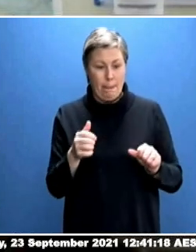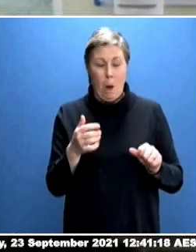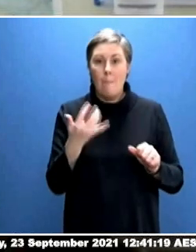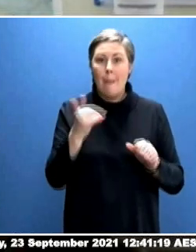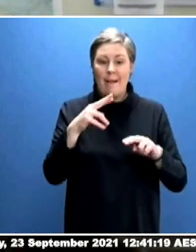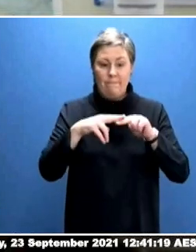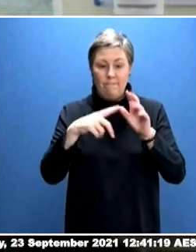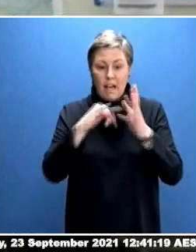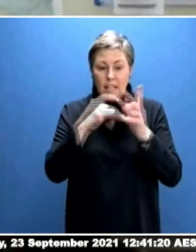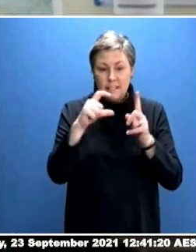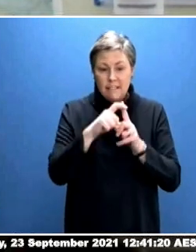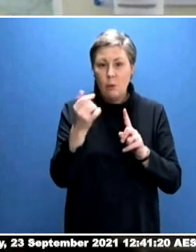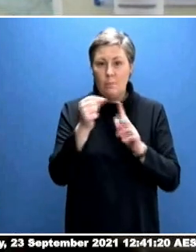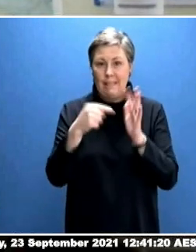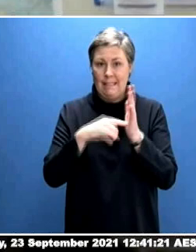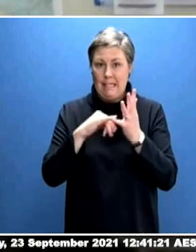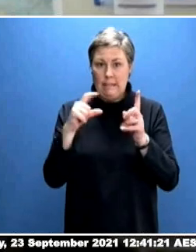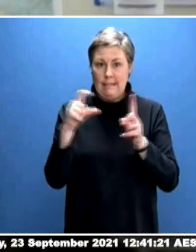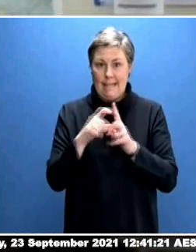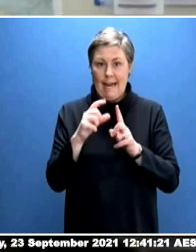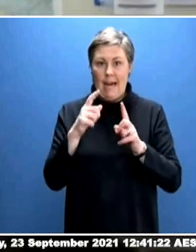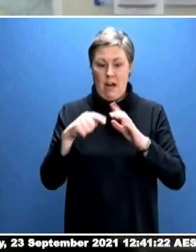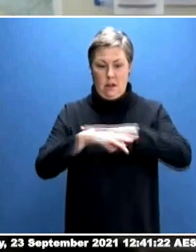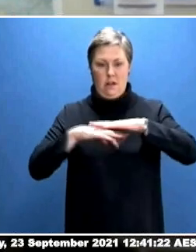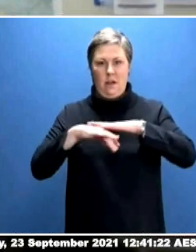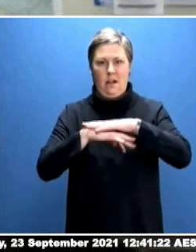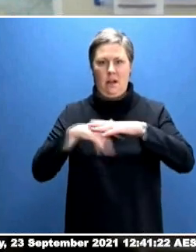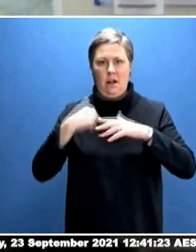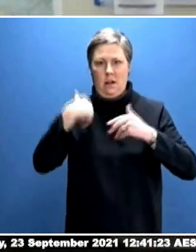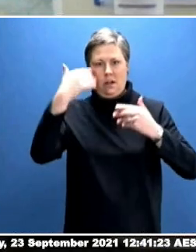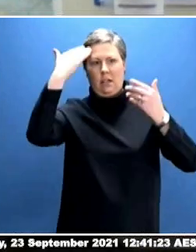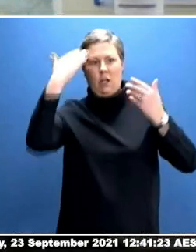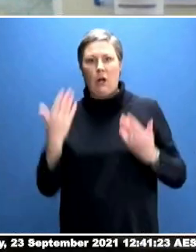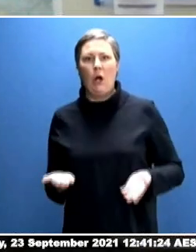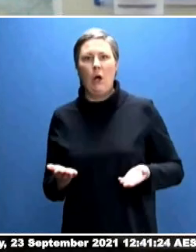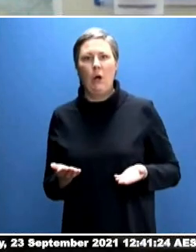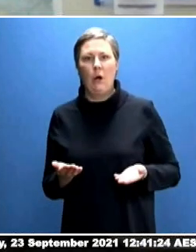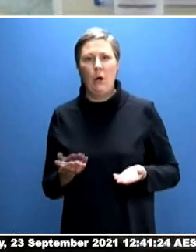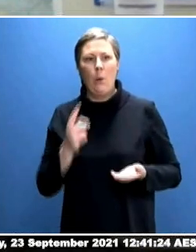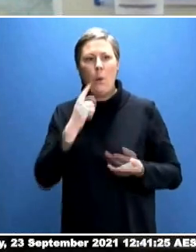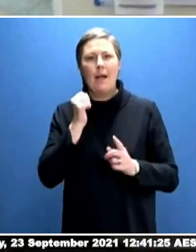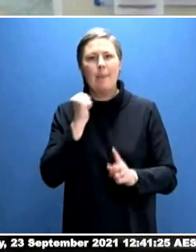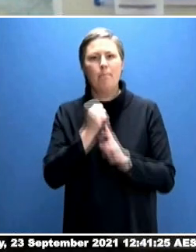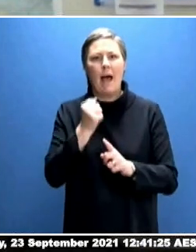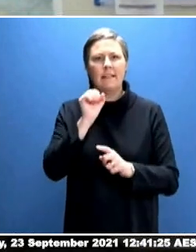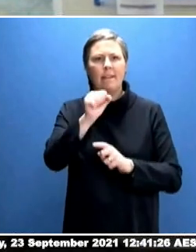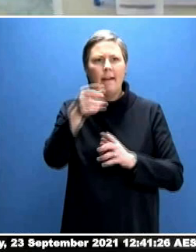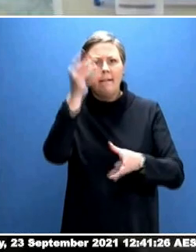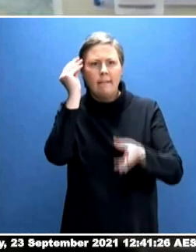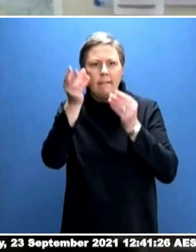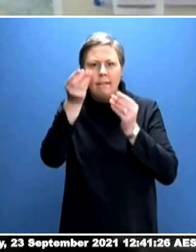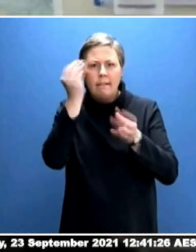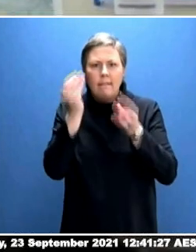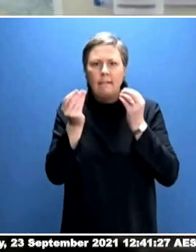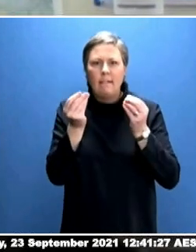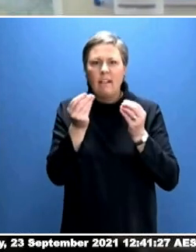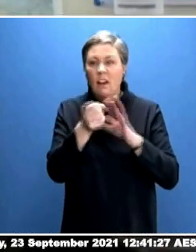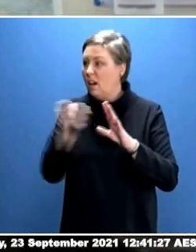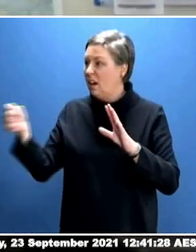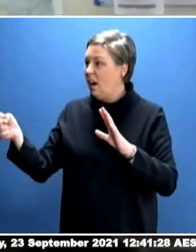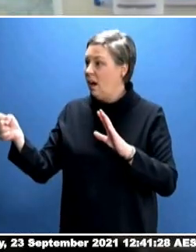PTSD, things that affect their functioning that then lead them towards behaviour that